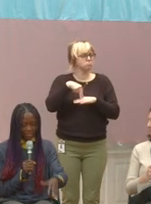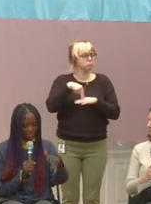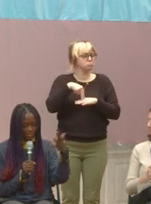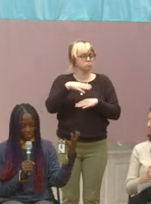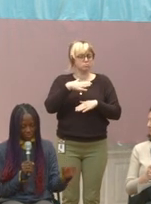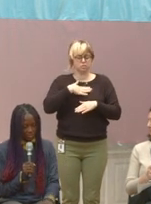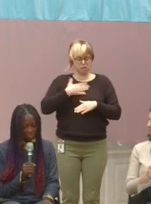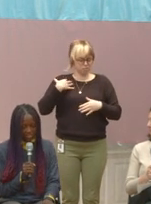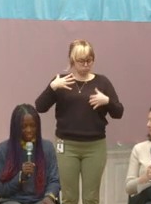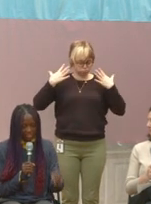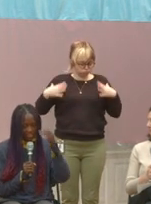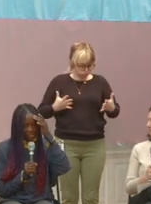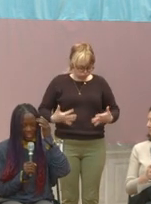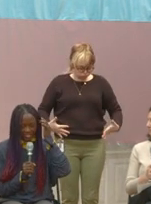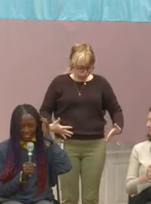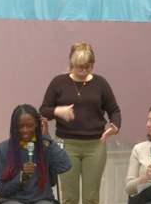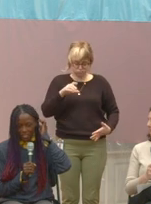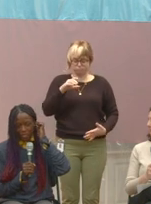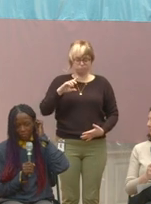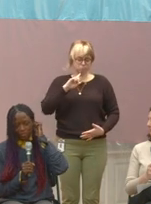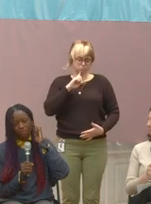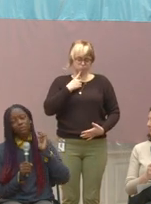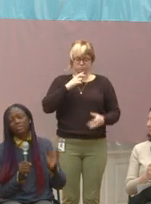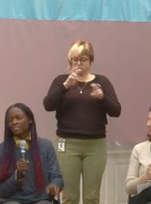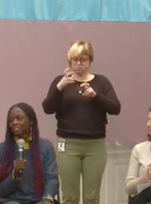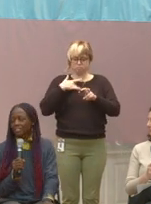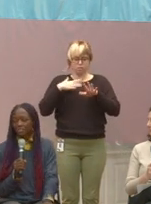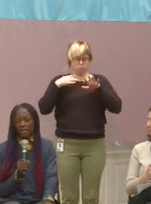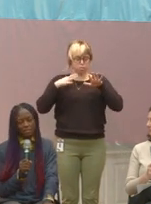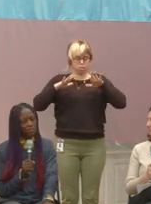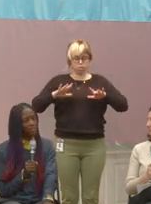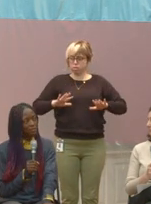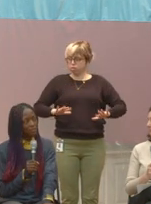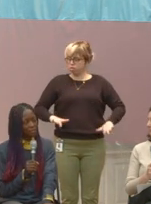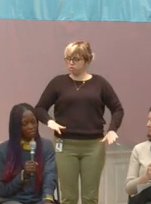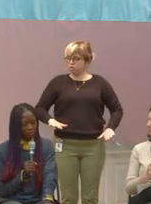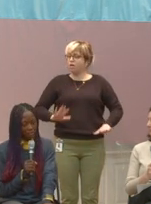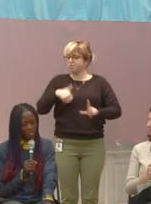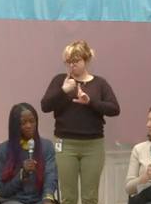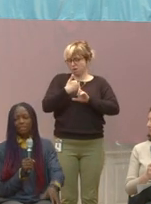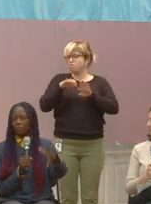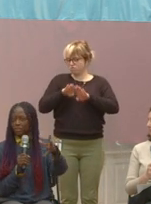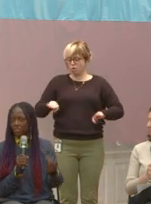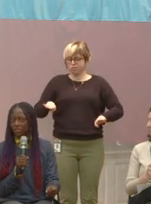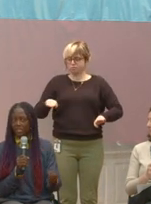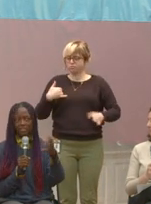existential crises just fell to the floor. And I just fell in love with it. And I felt like something I wanted to do. But at